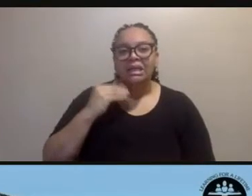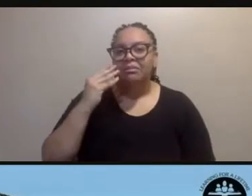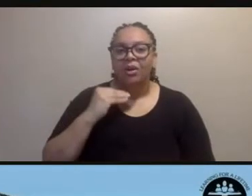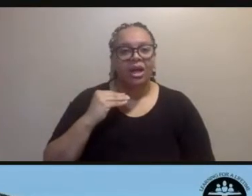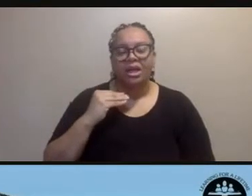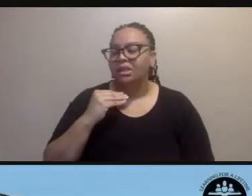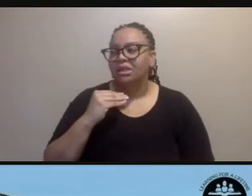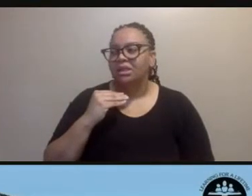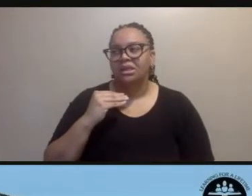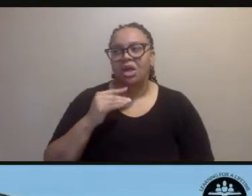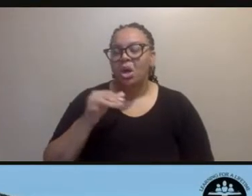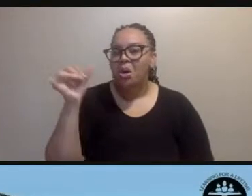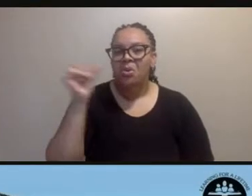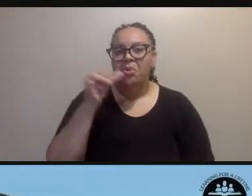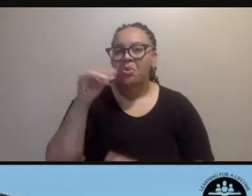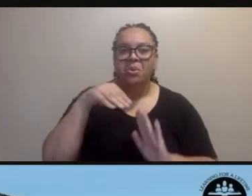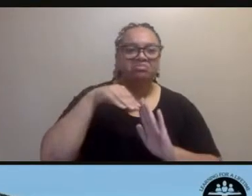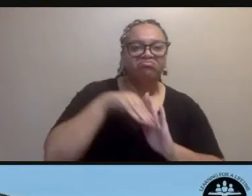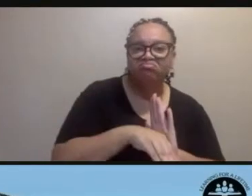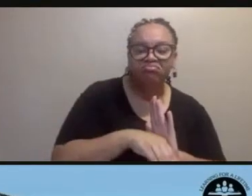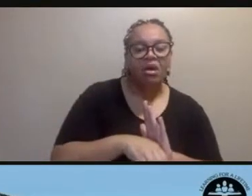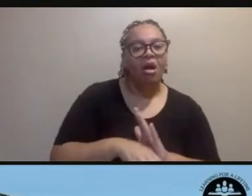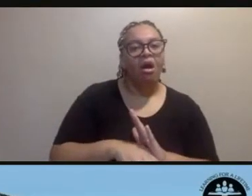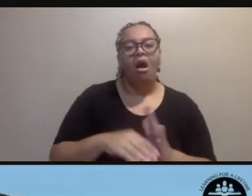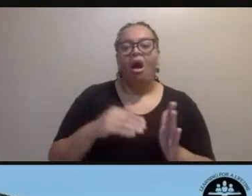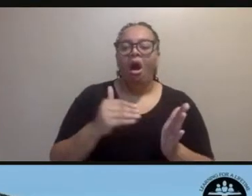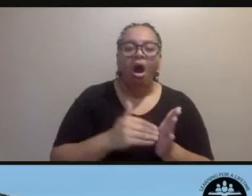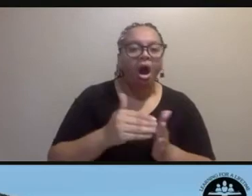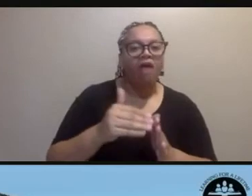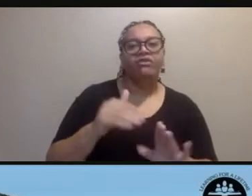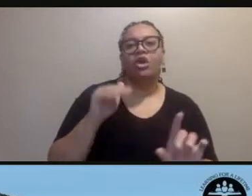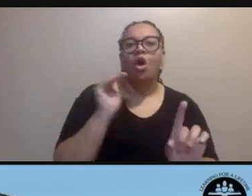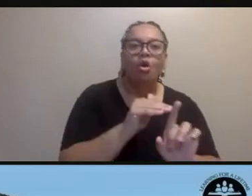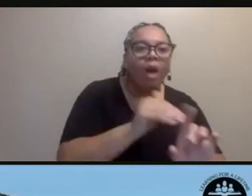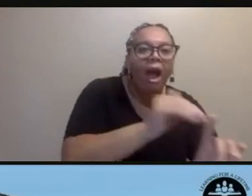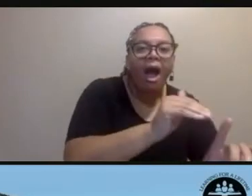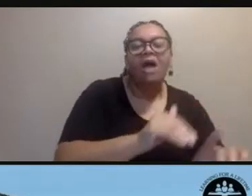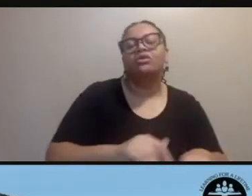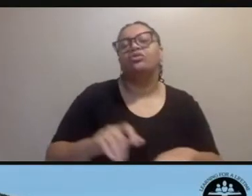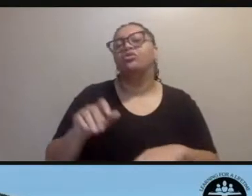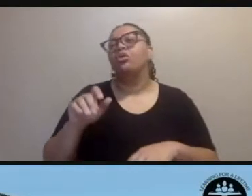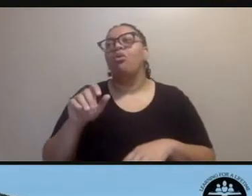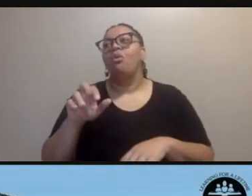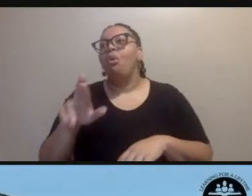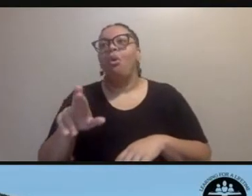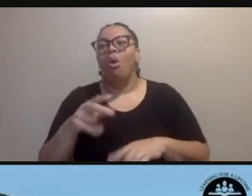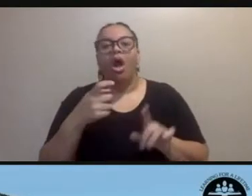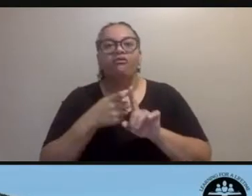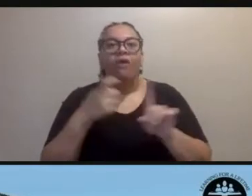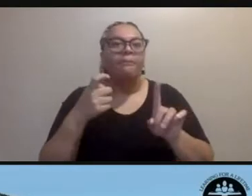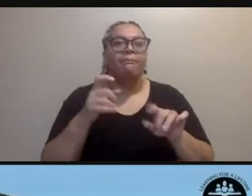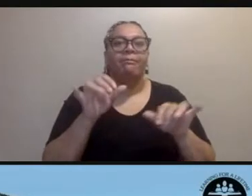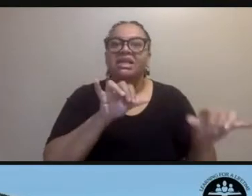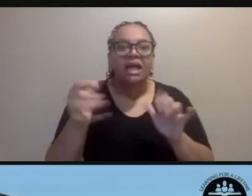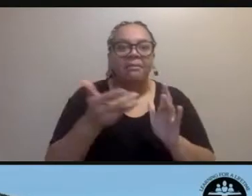DOES NOT MEAN VERY MUCH IF THE OTHER 5 PERCENT HAVE